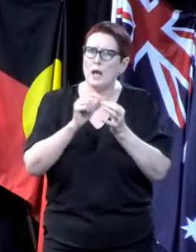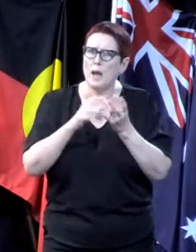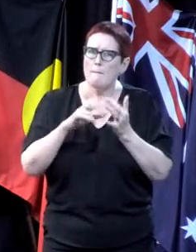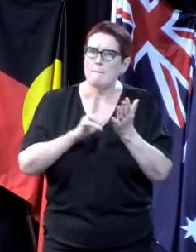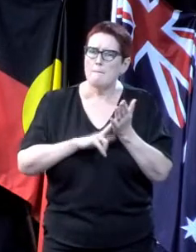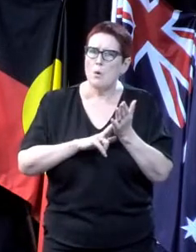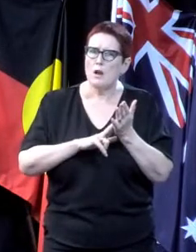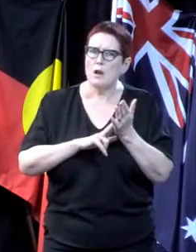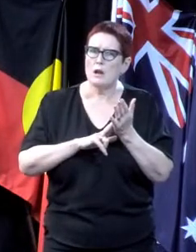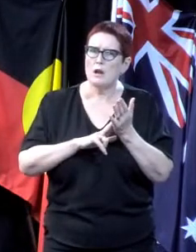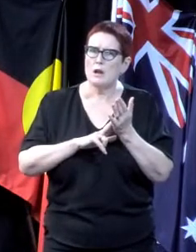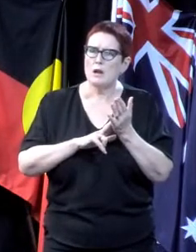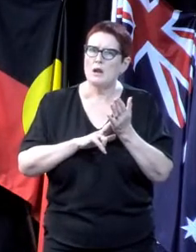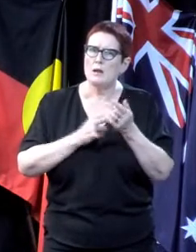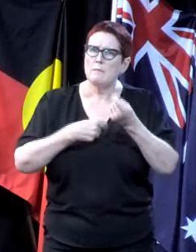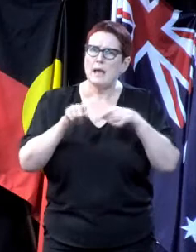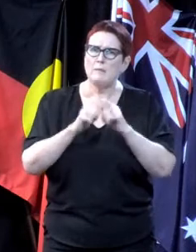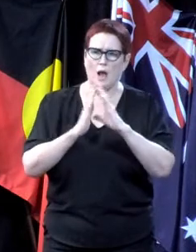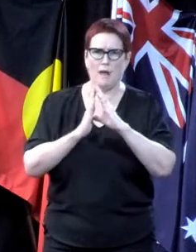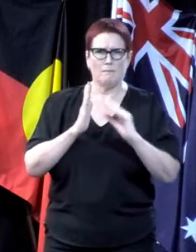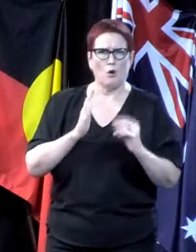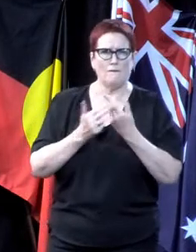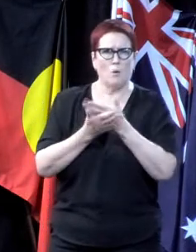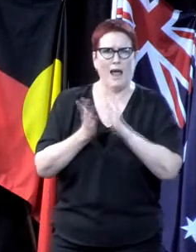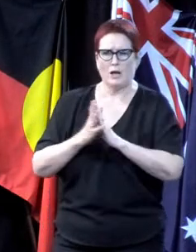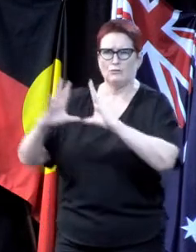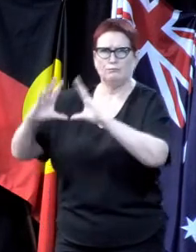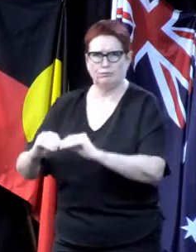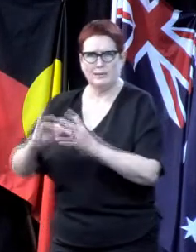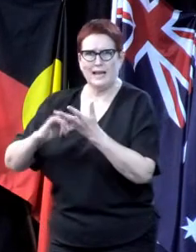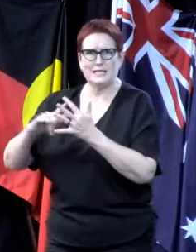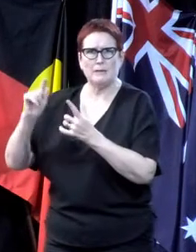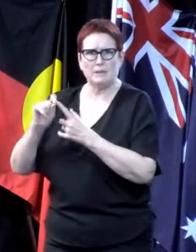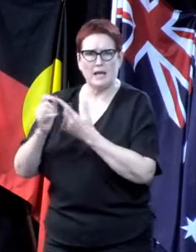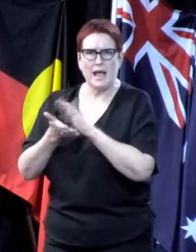in the decommissioning of its SEP classroom and the implementation of its inclusive education model.